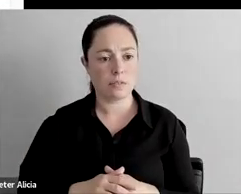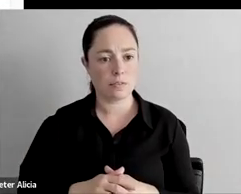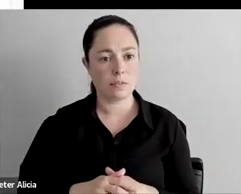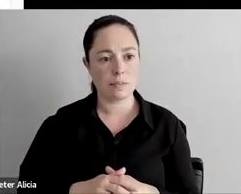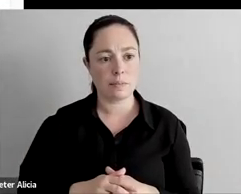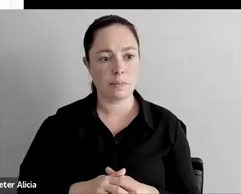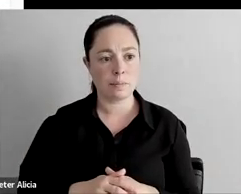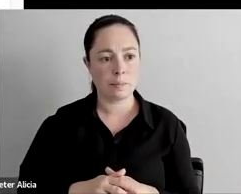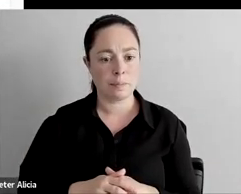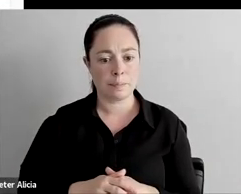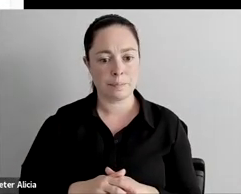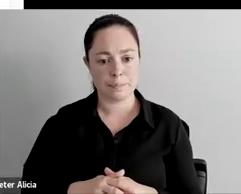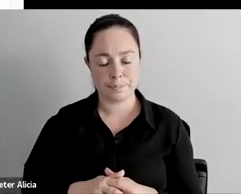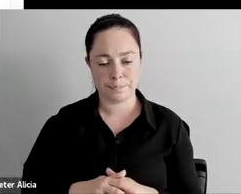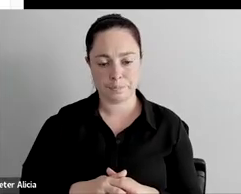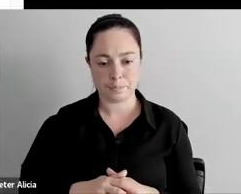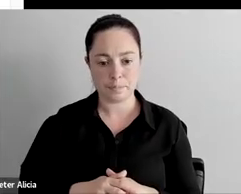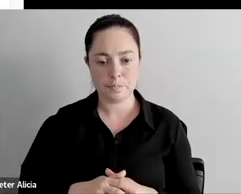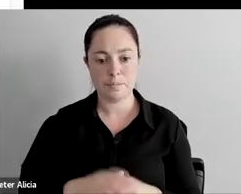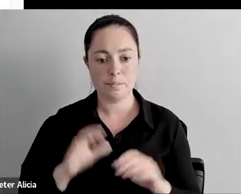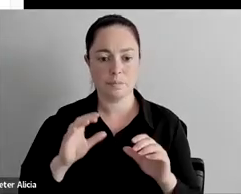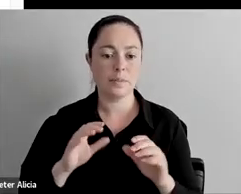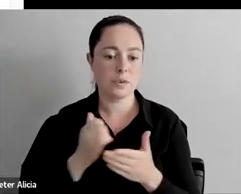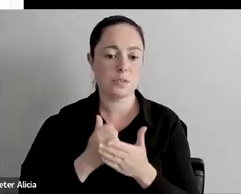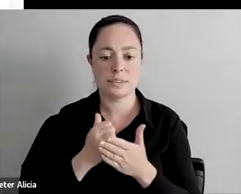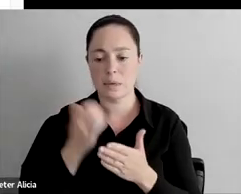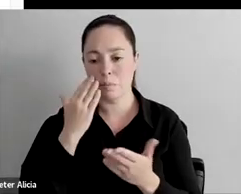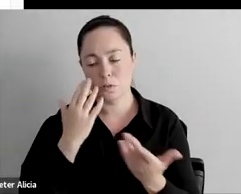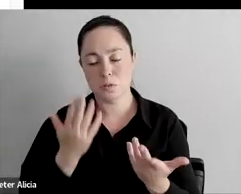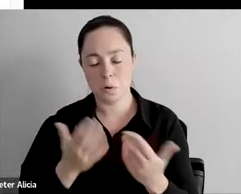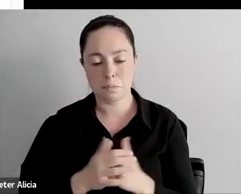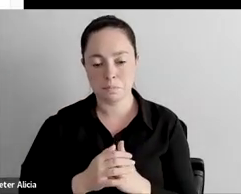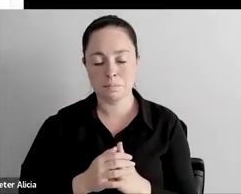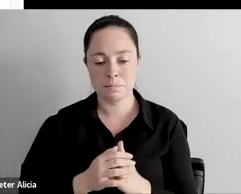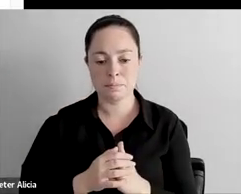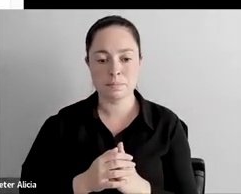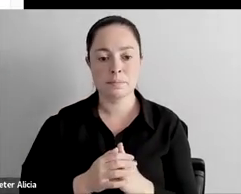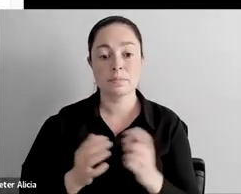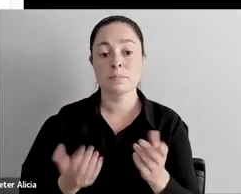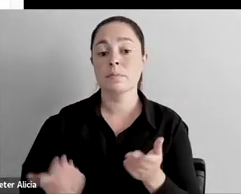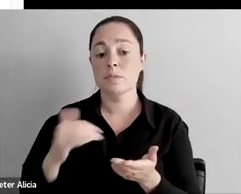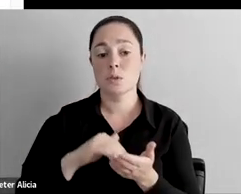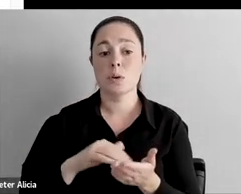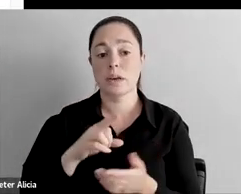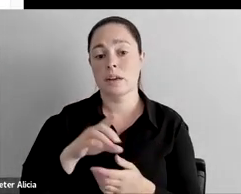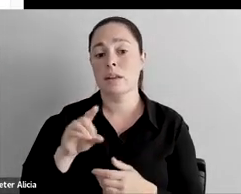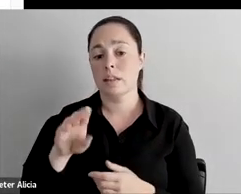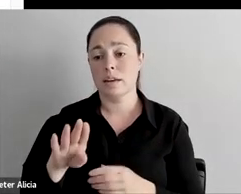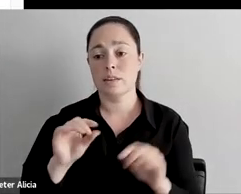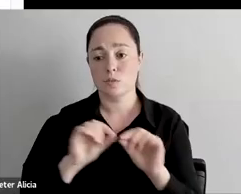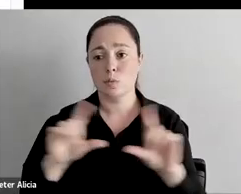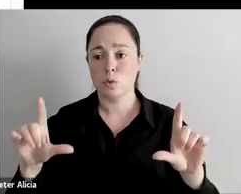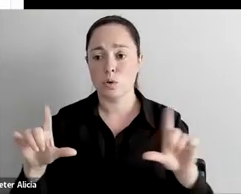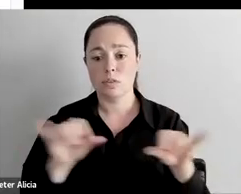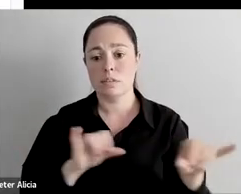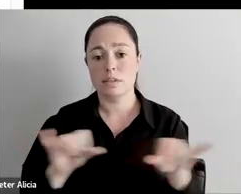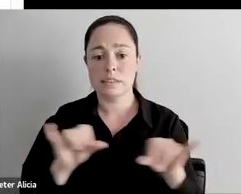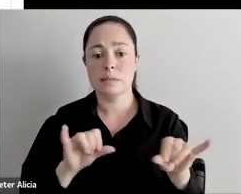so that is helpful to know and so this dashboard is set up quite similar to the previous one